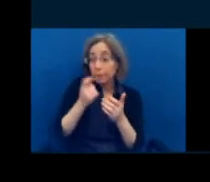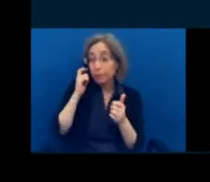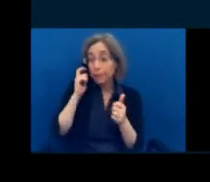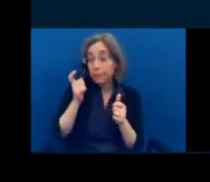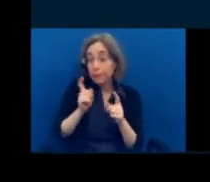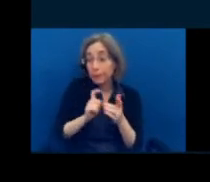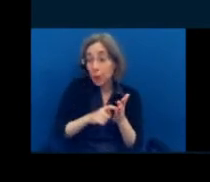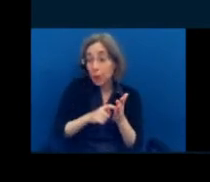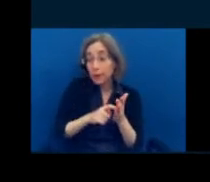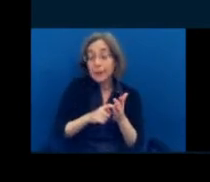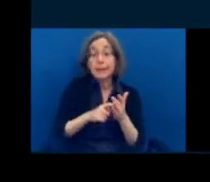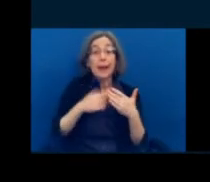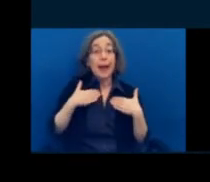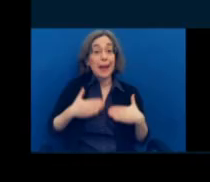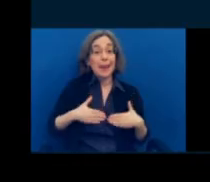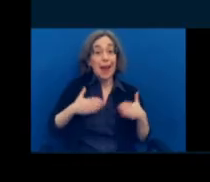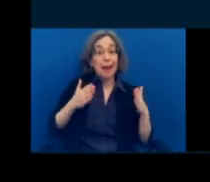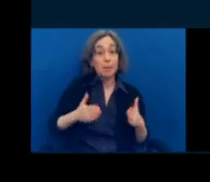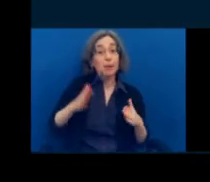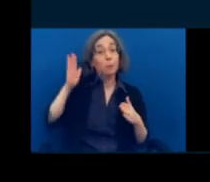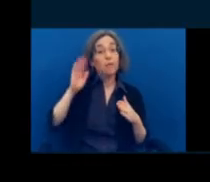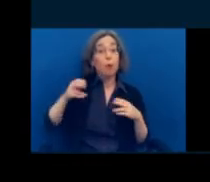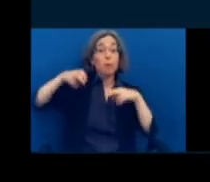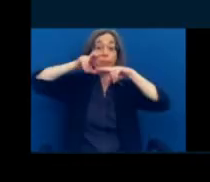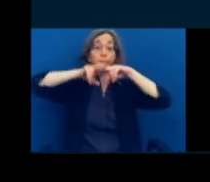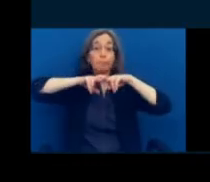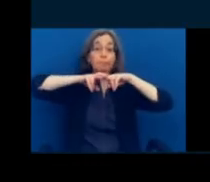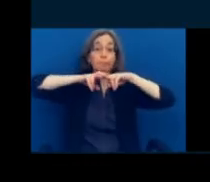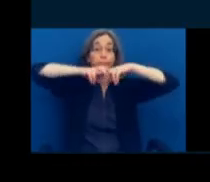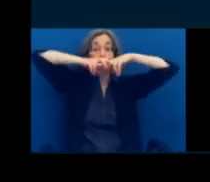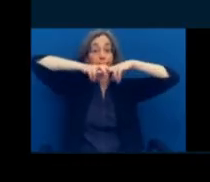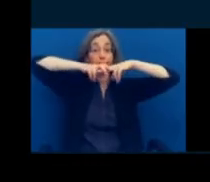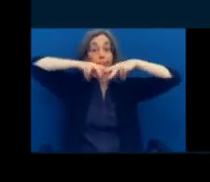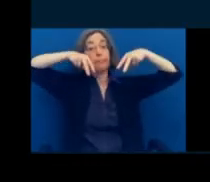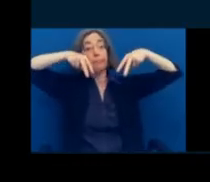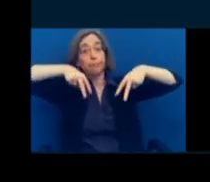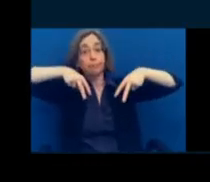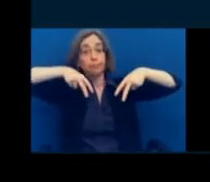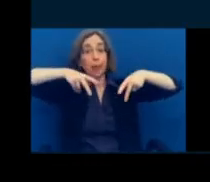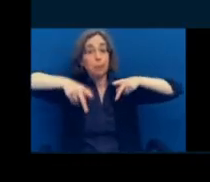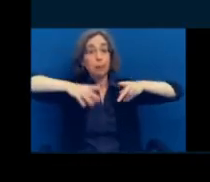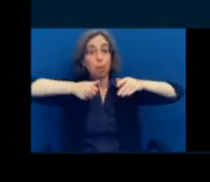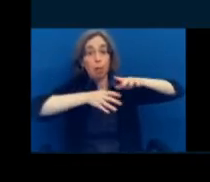THE ANATOMIST OF THE PHYSICIAN ON I HAD TO THE PROFESSOR BEING NEXT TO THE CADAVER, BOTH